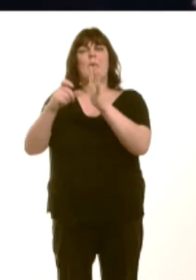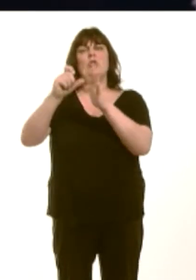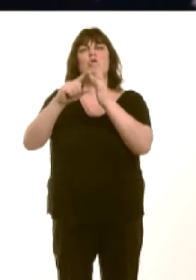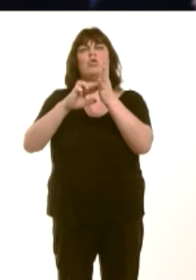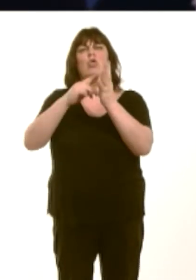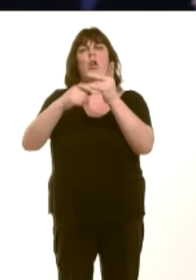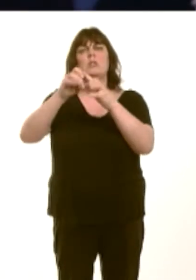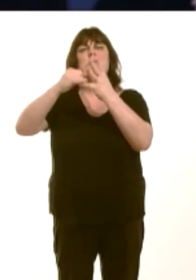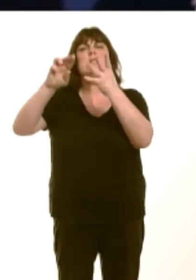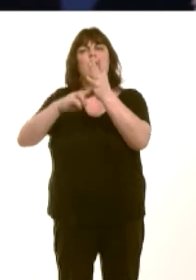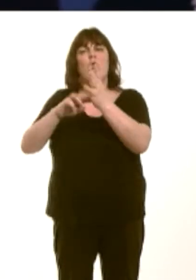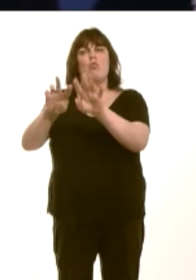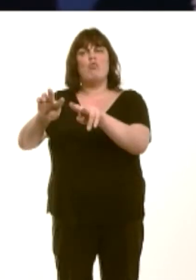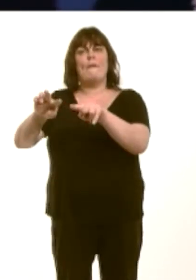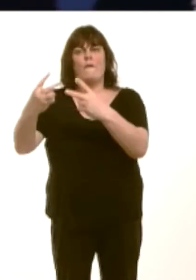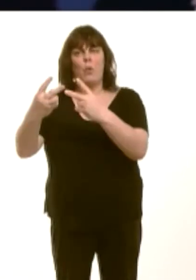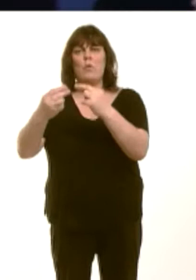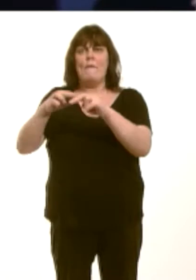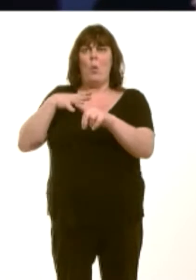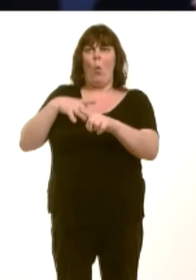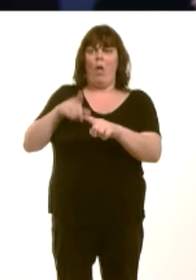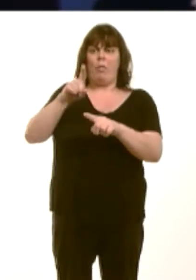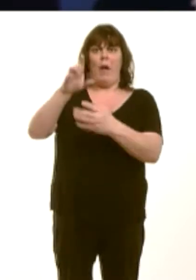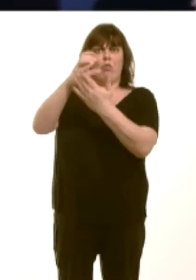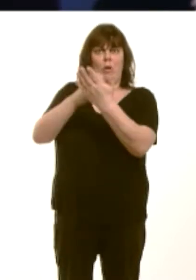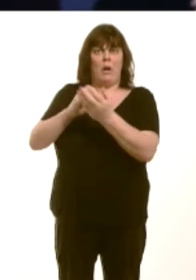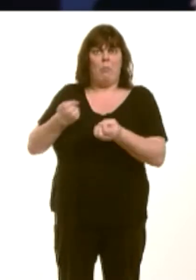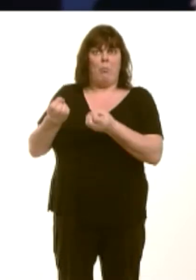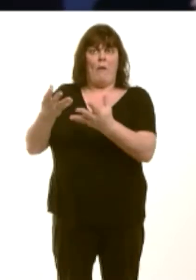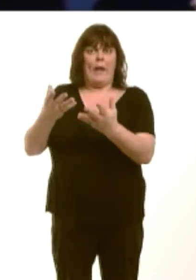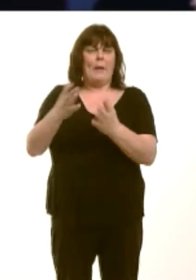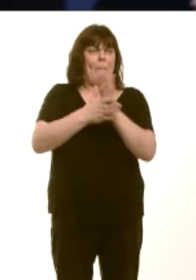If we want to achieve a world-class education system, we need to make sure we have the very